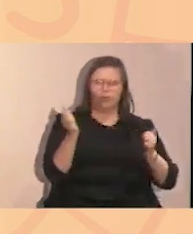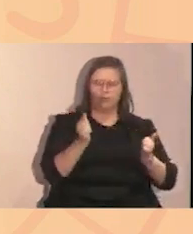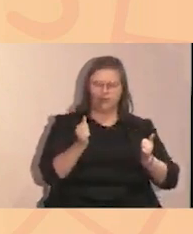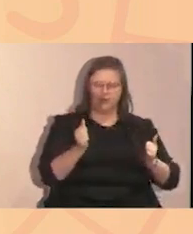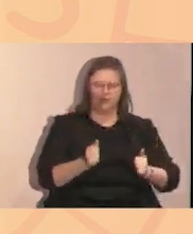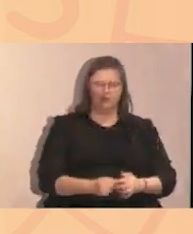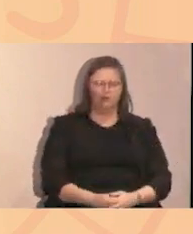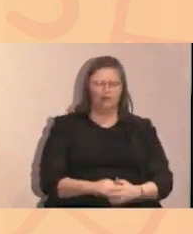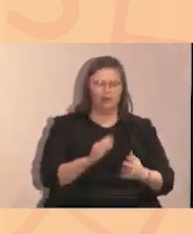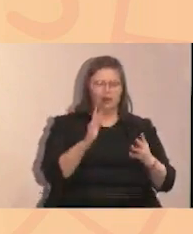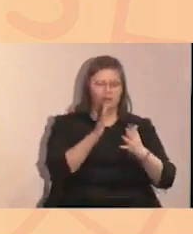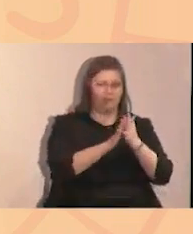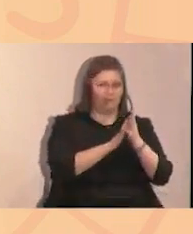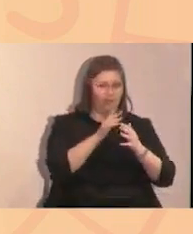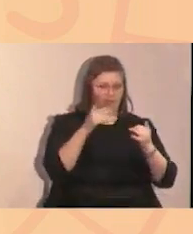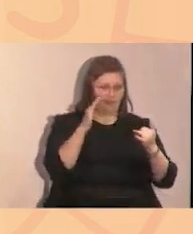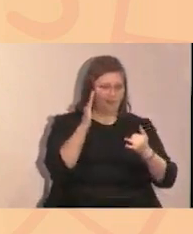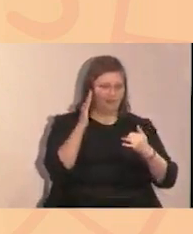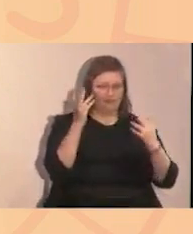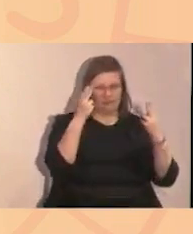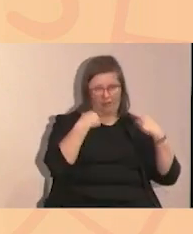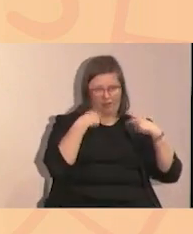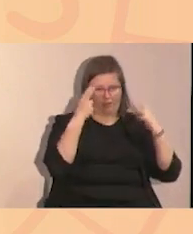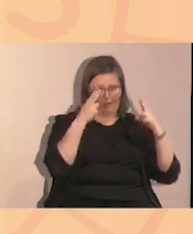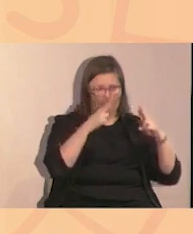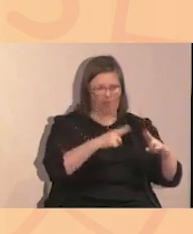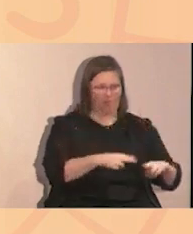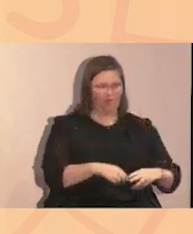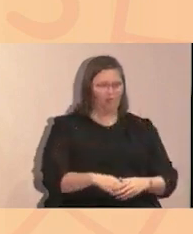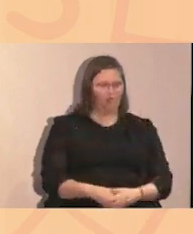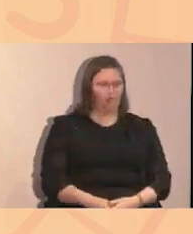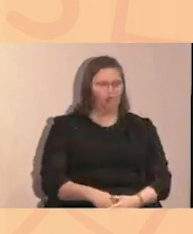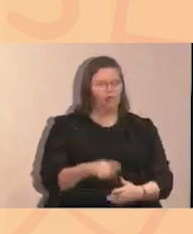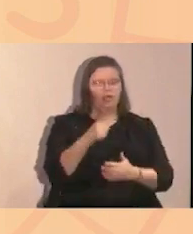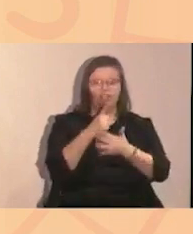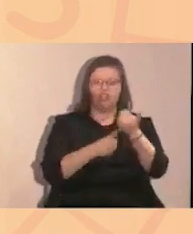Ended my life. Just remember me. (POEM ENDS).